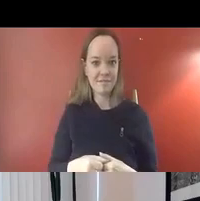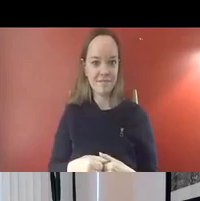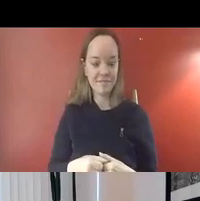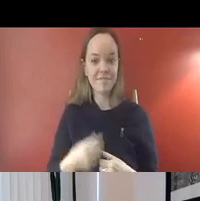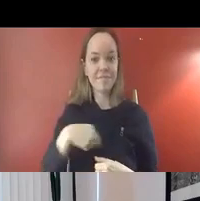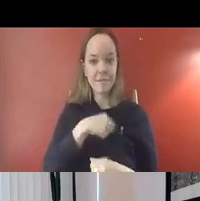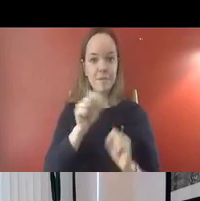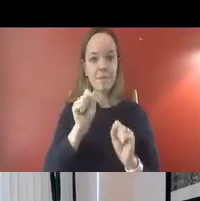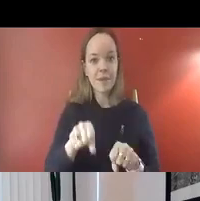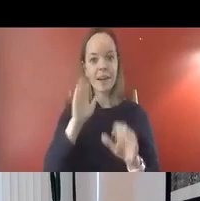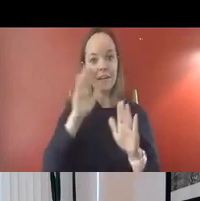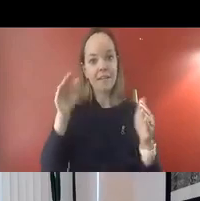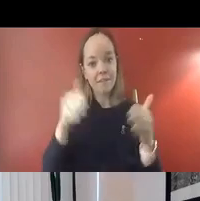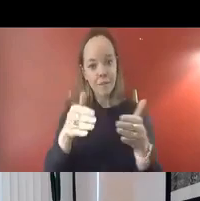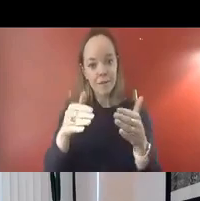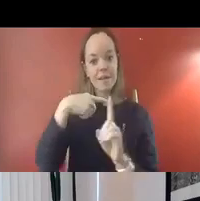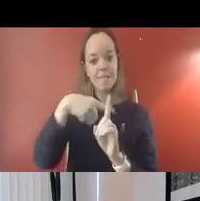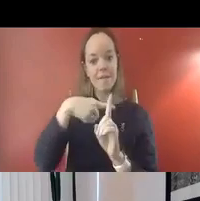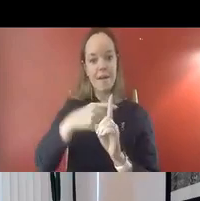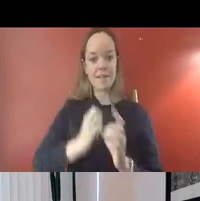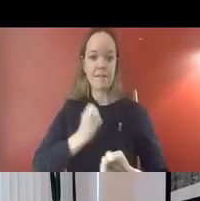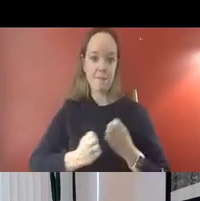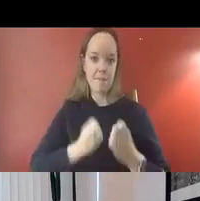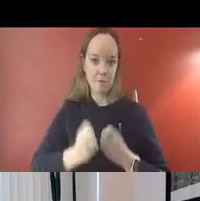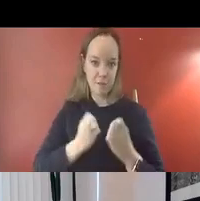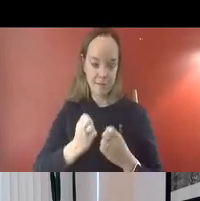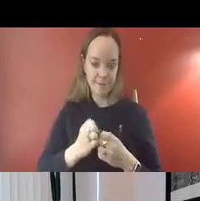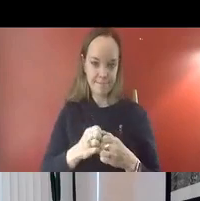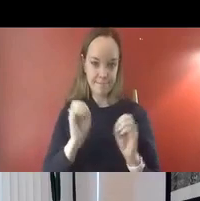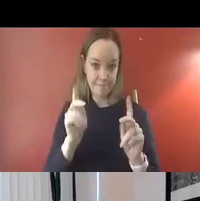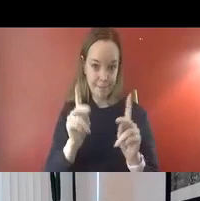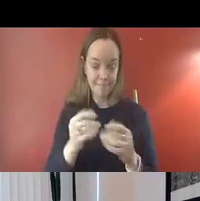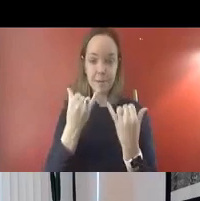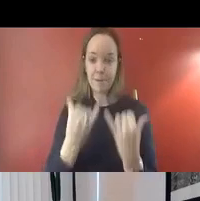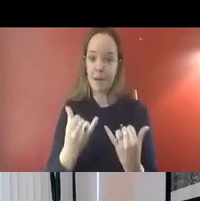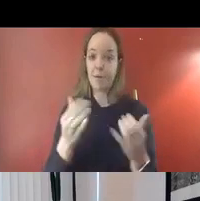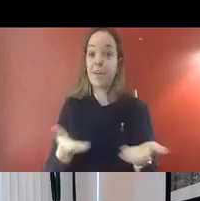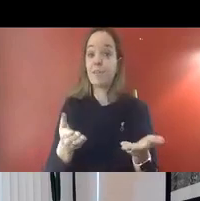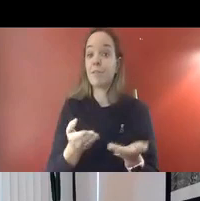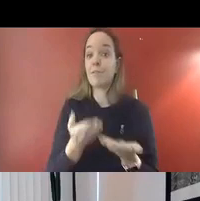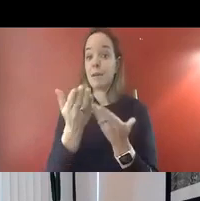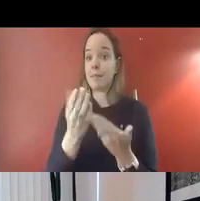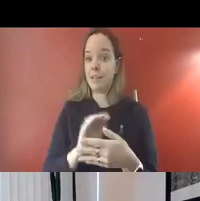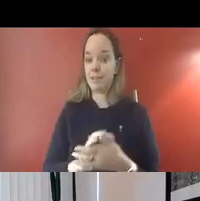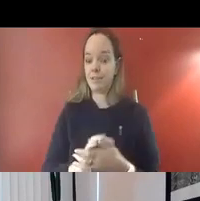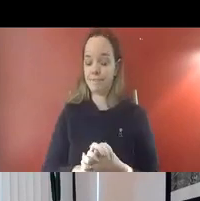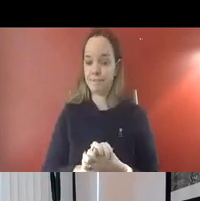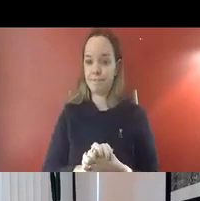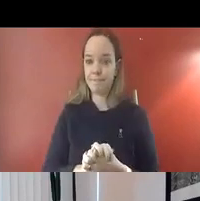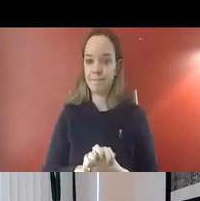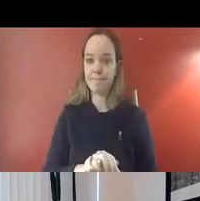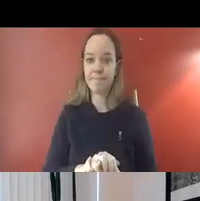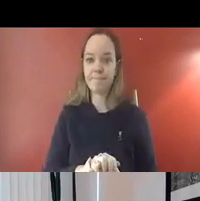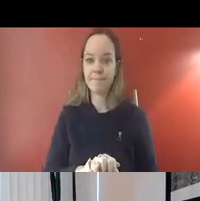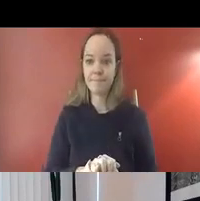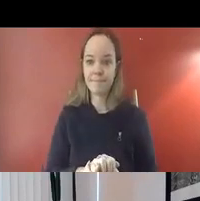emotions, so here's the recommendation. So focusing on positive, positive